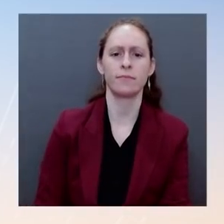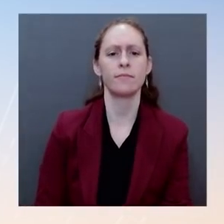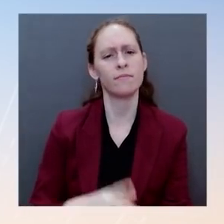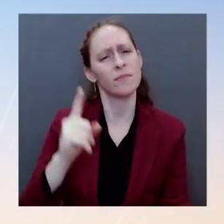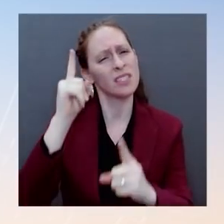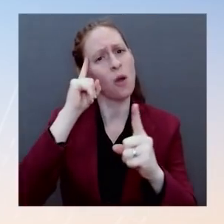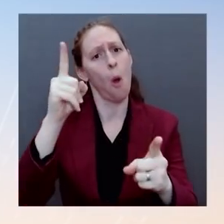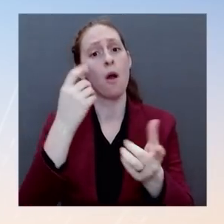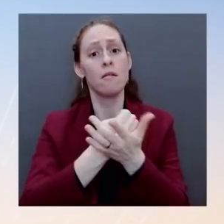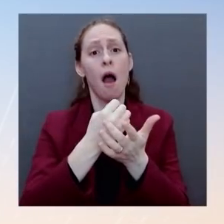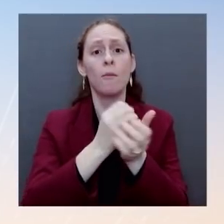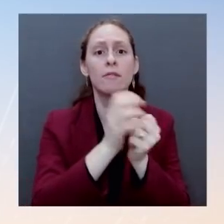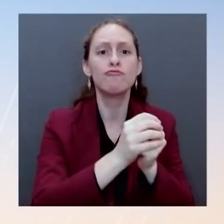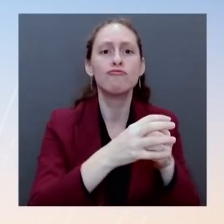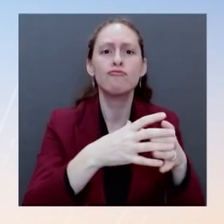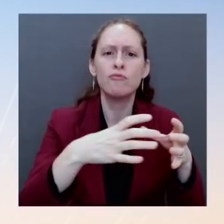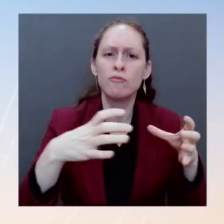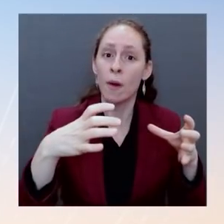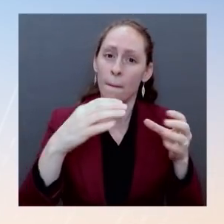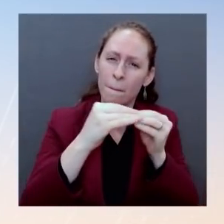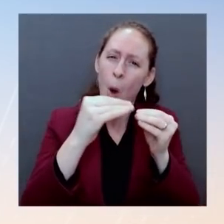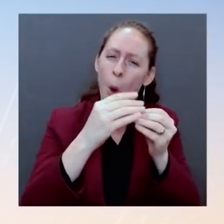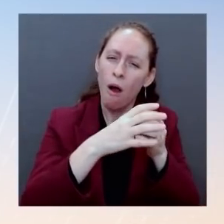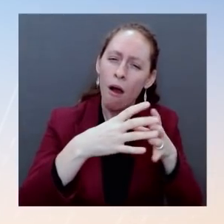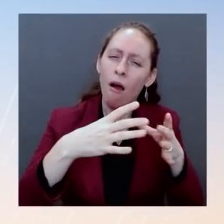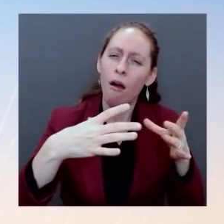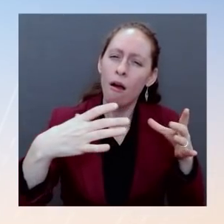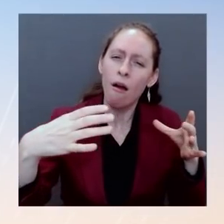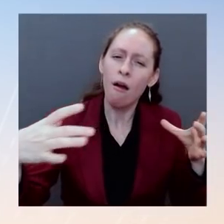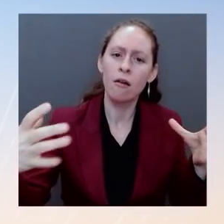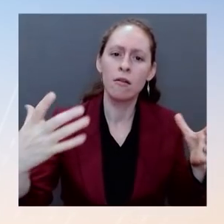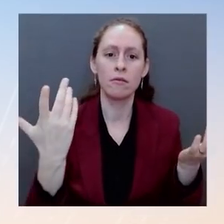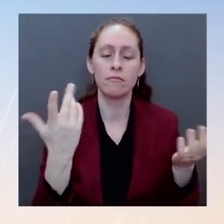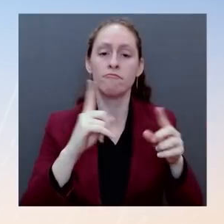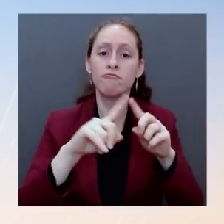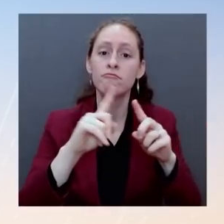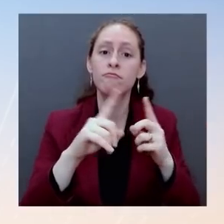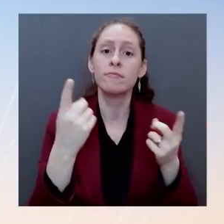and easily across the country; get more people working;